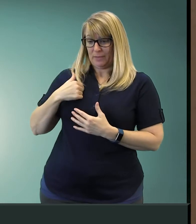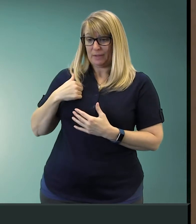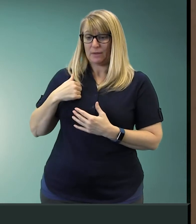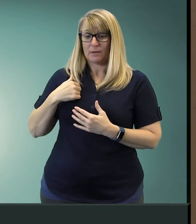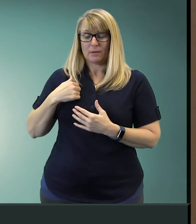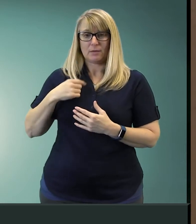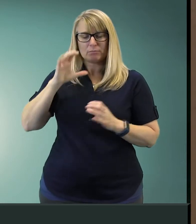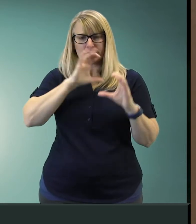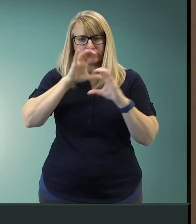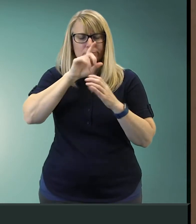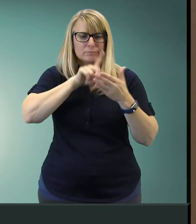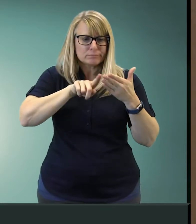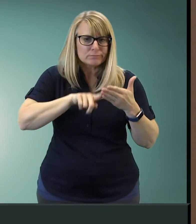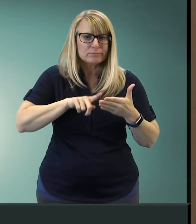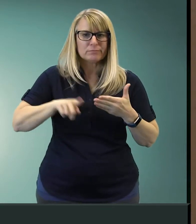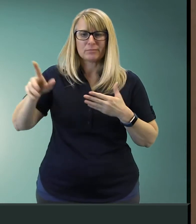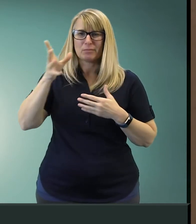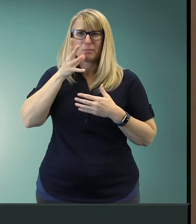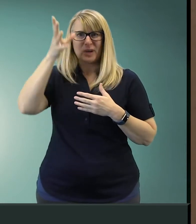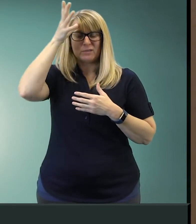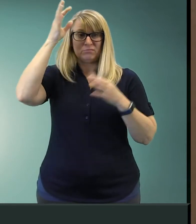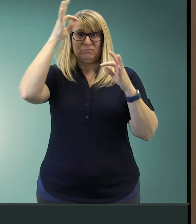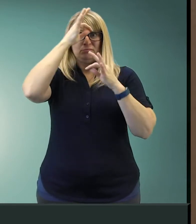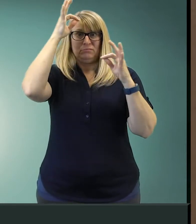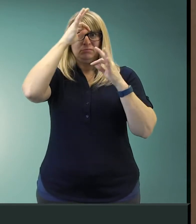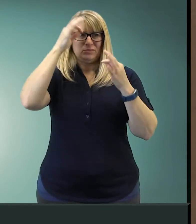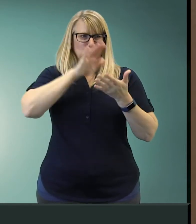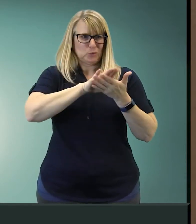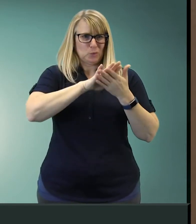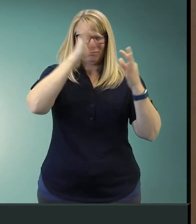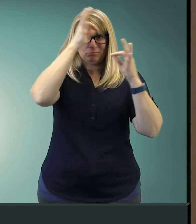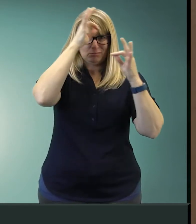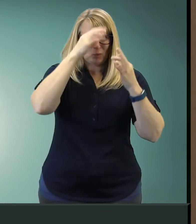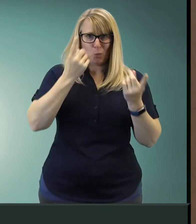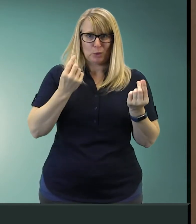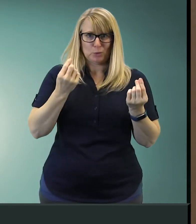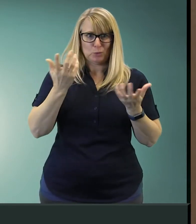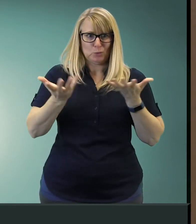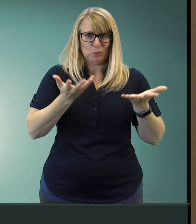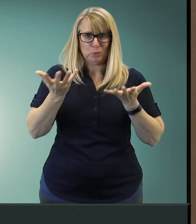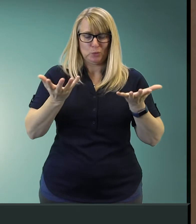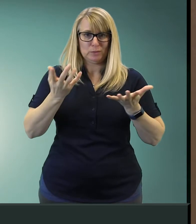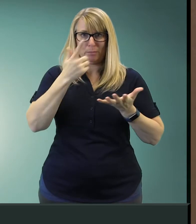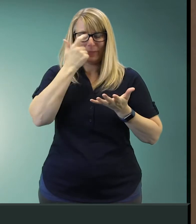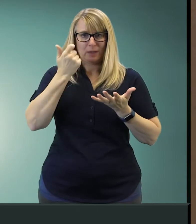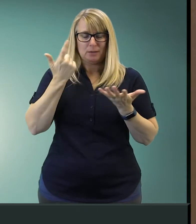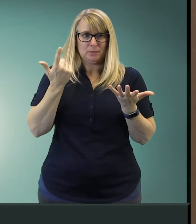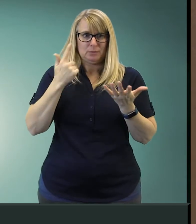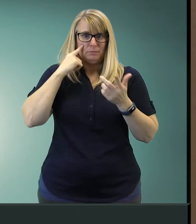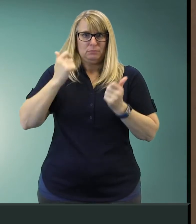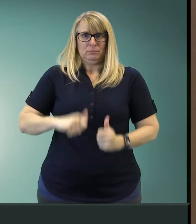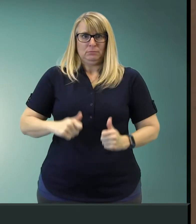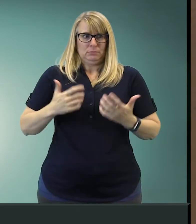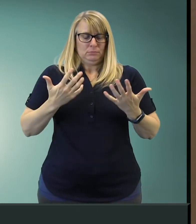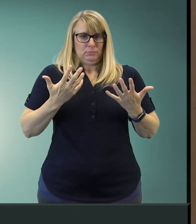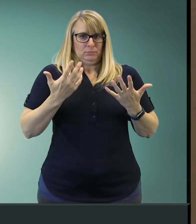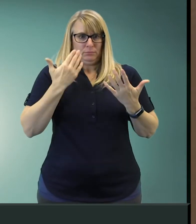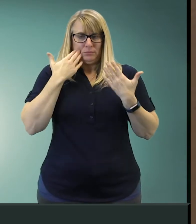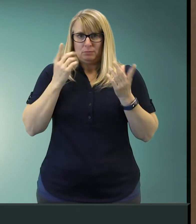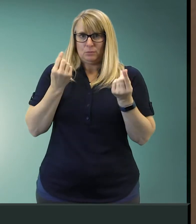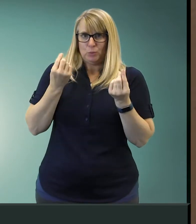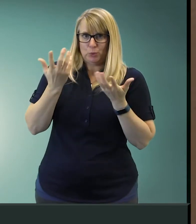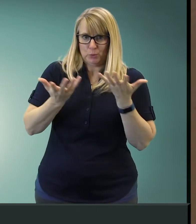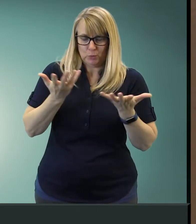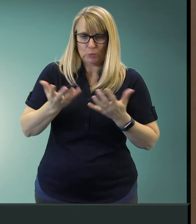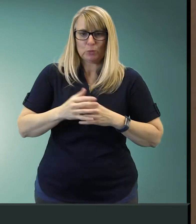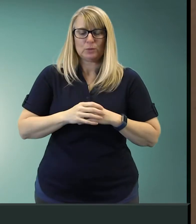that when they started looking, the school had no idea what to do, because of my visual impairment.